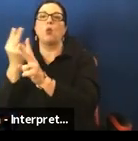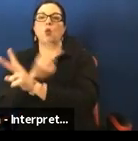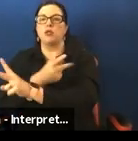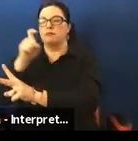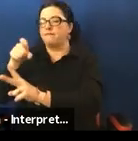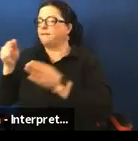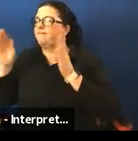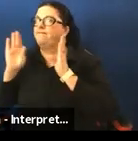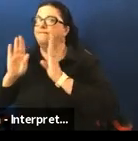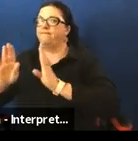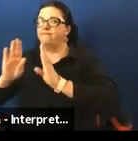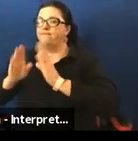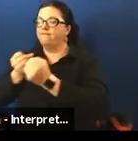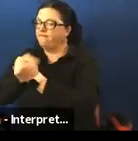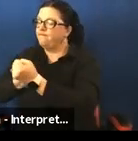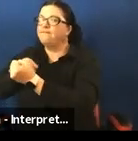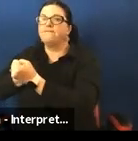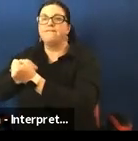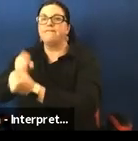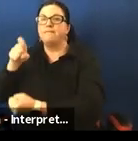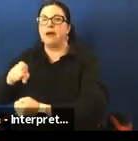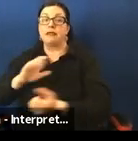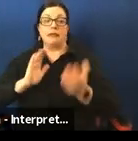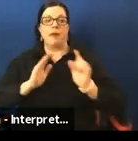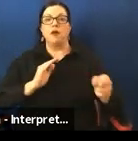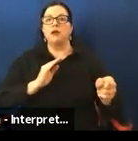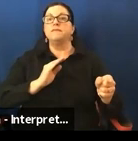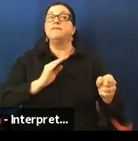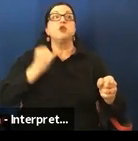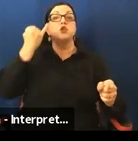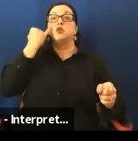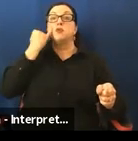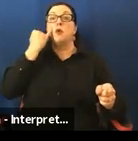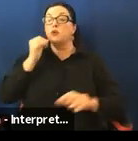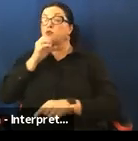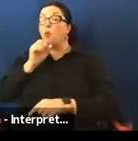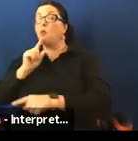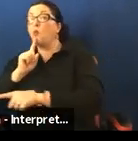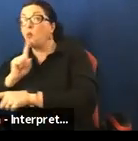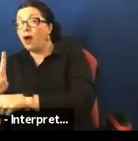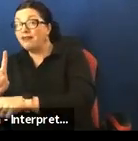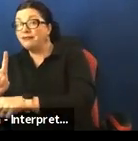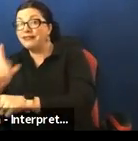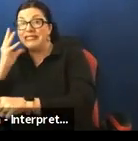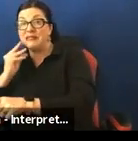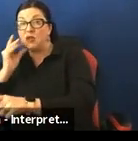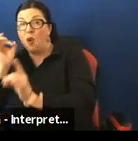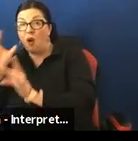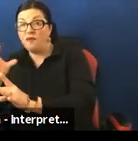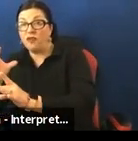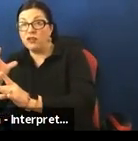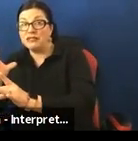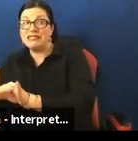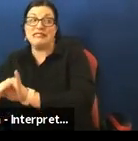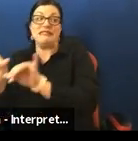Jason Williams: Later on in their life. So if you had a four year old who experienced the exact same type of neglect or abuse as a as a newborn that four year old.